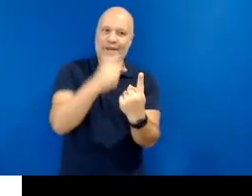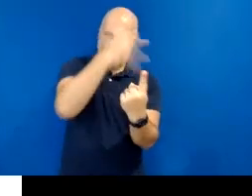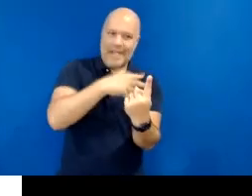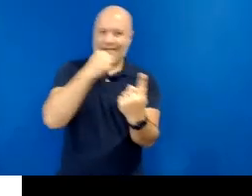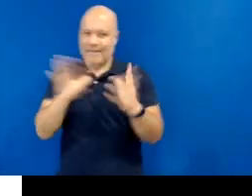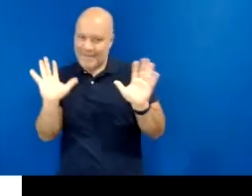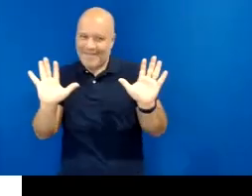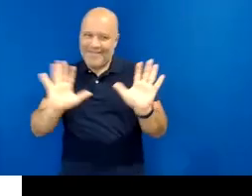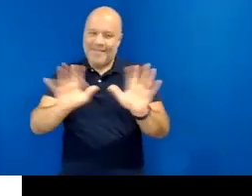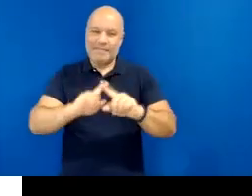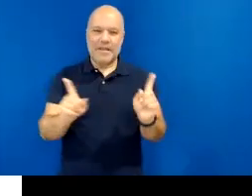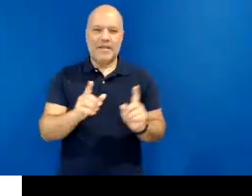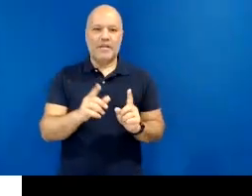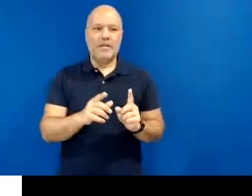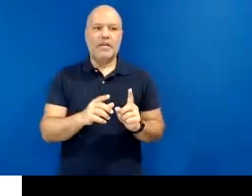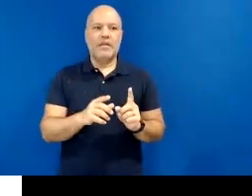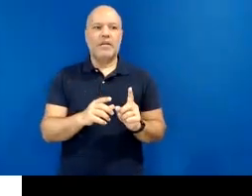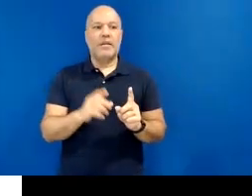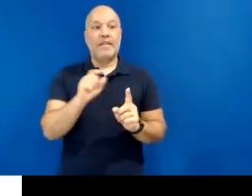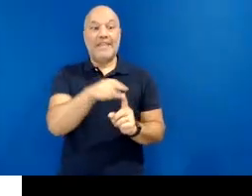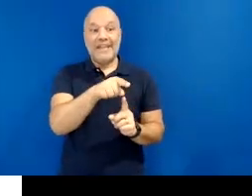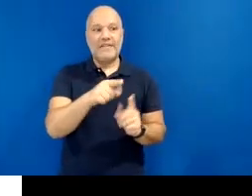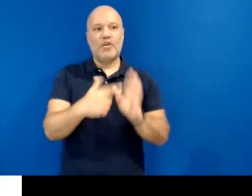It speaks to lack of diversity right?